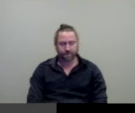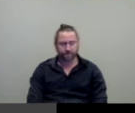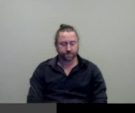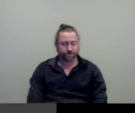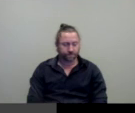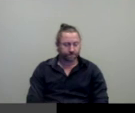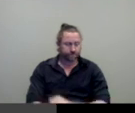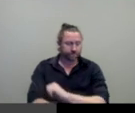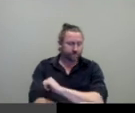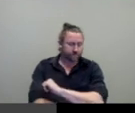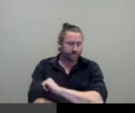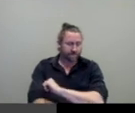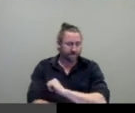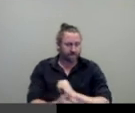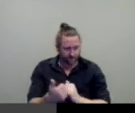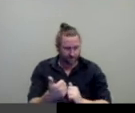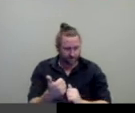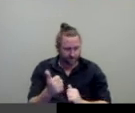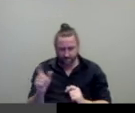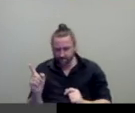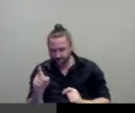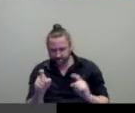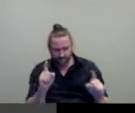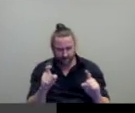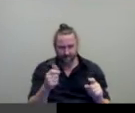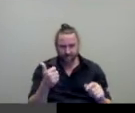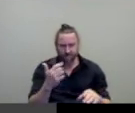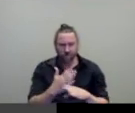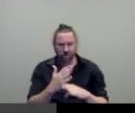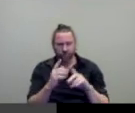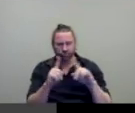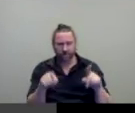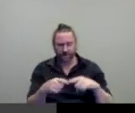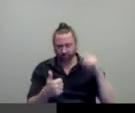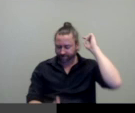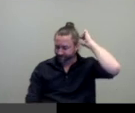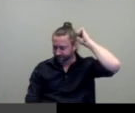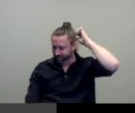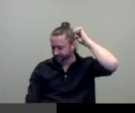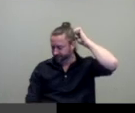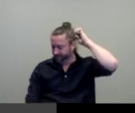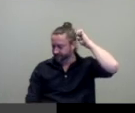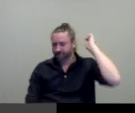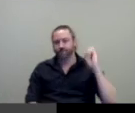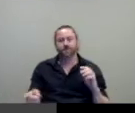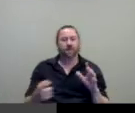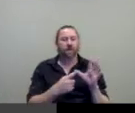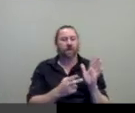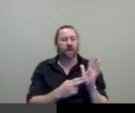we're on the Ferran I can see on another computer so I want to use Anne Ferran to make this point